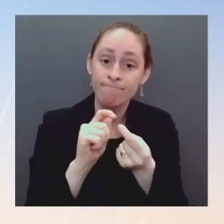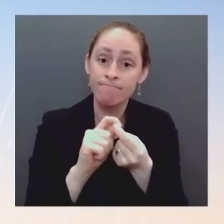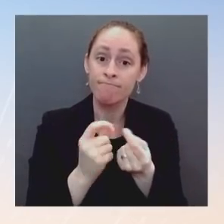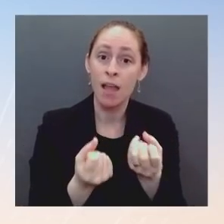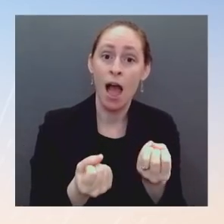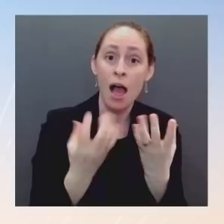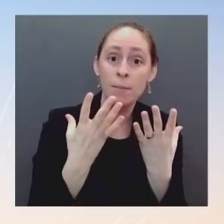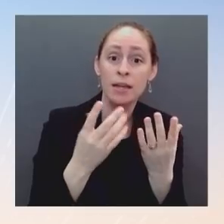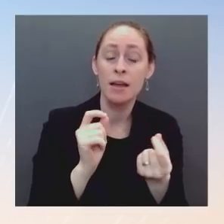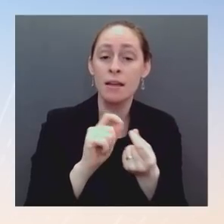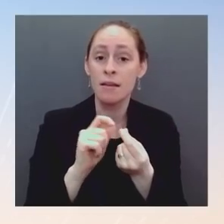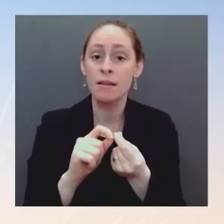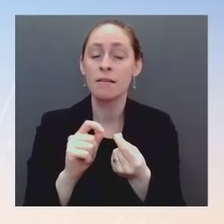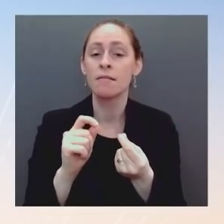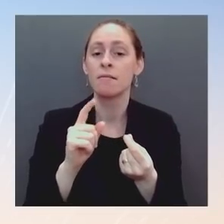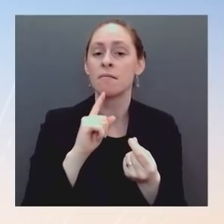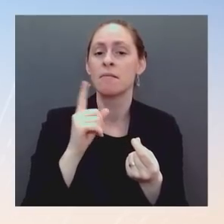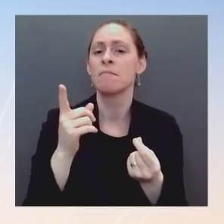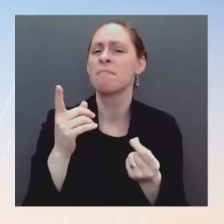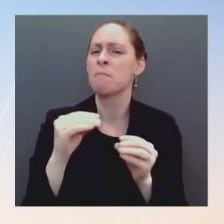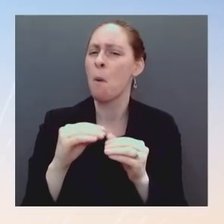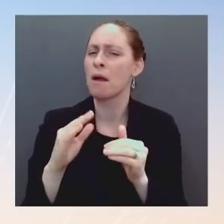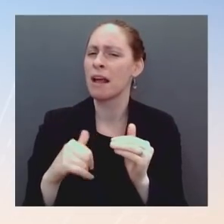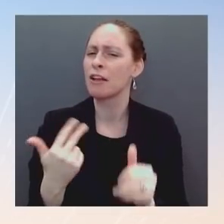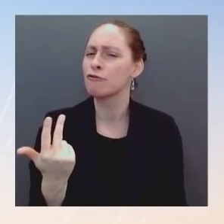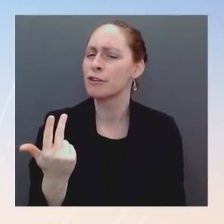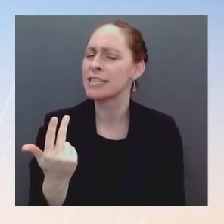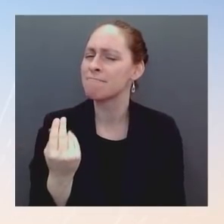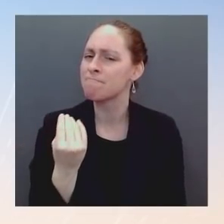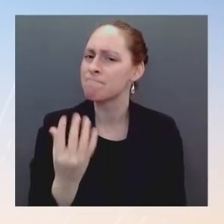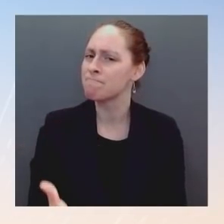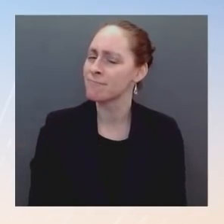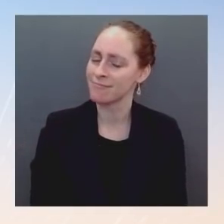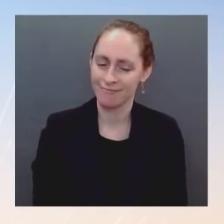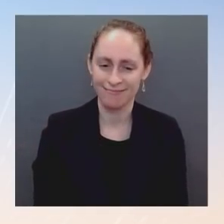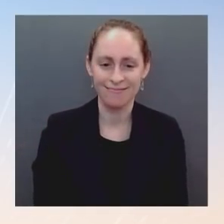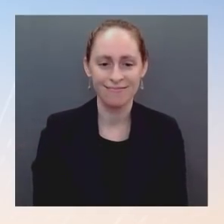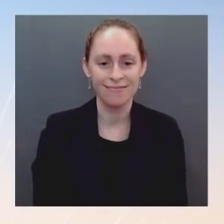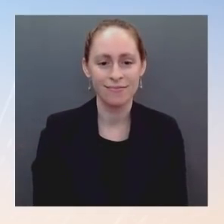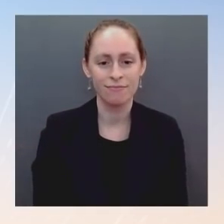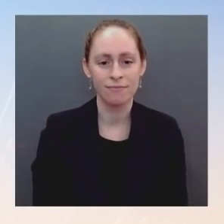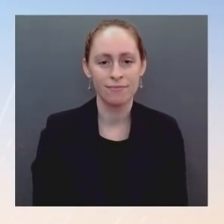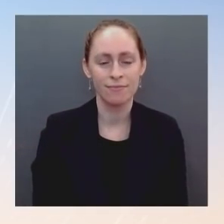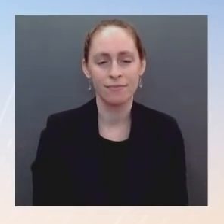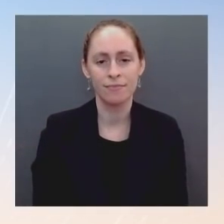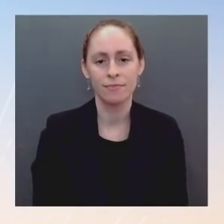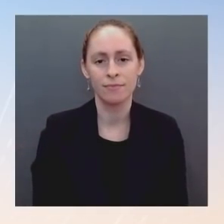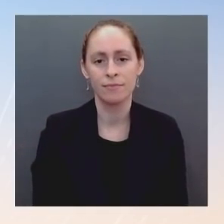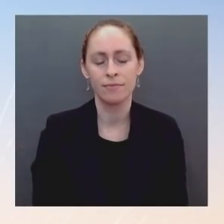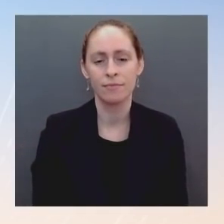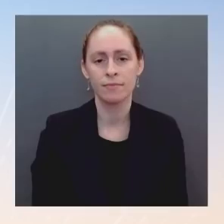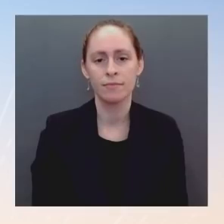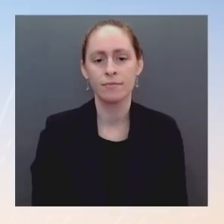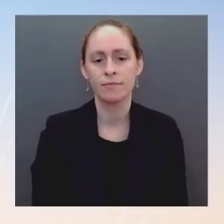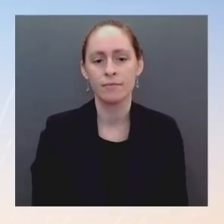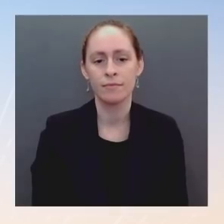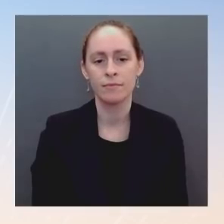on the early bipartisan talks around rewriting, reforming the Electoral Count Act? It doesn't go nearly as far as he'd wanted on voting rights,